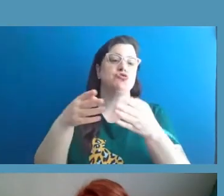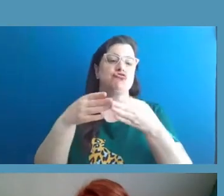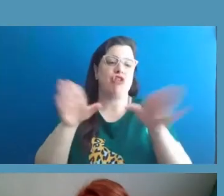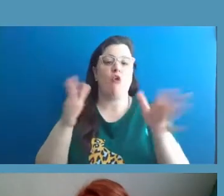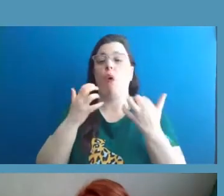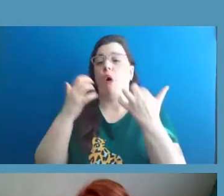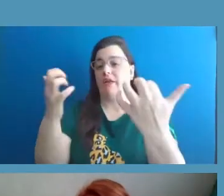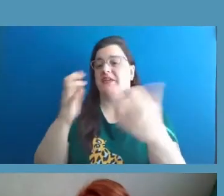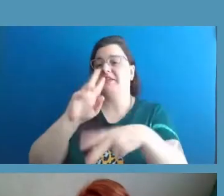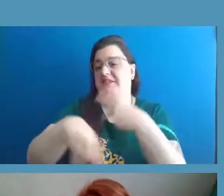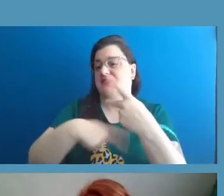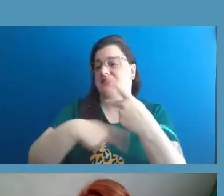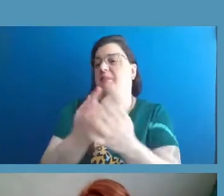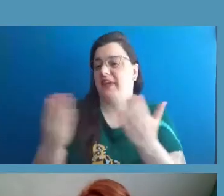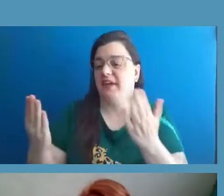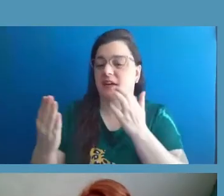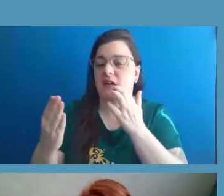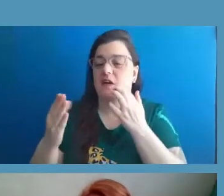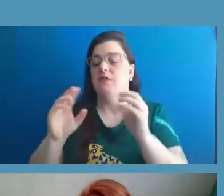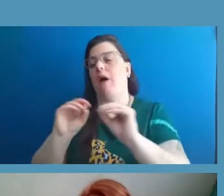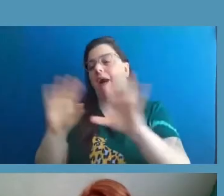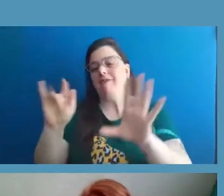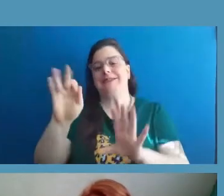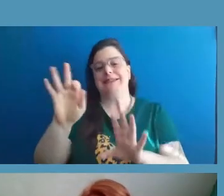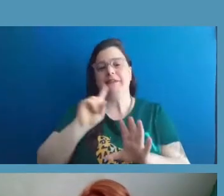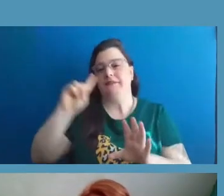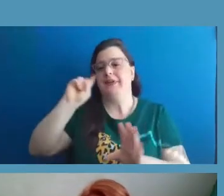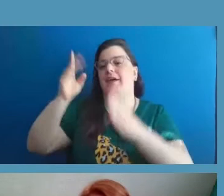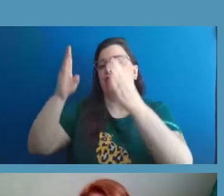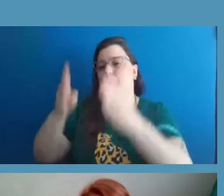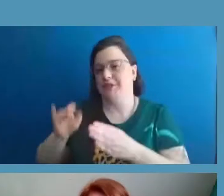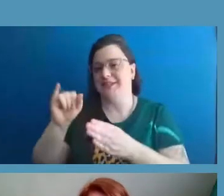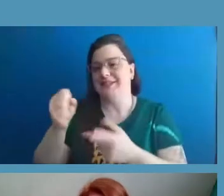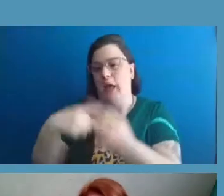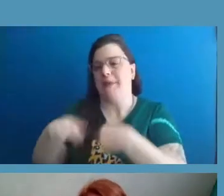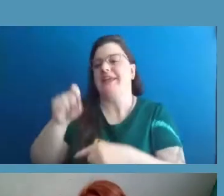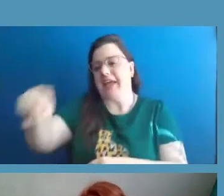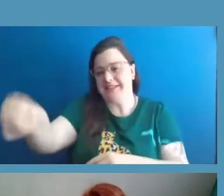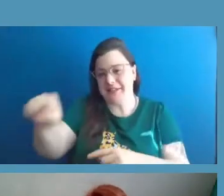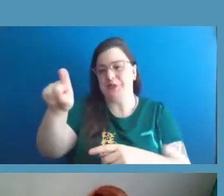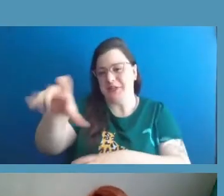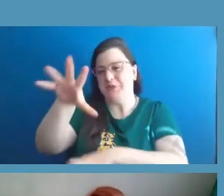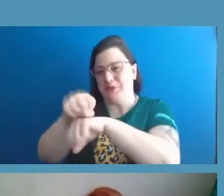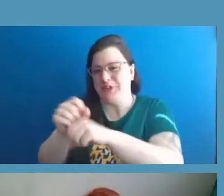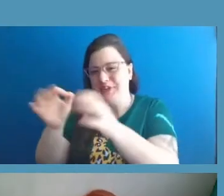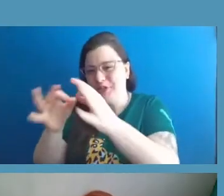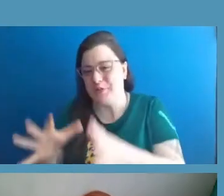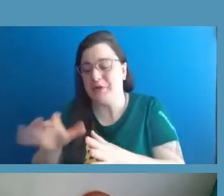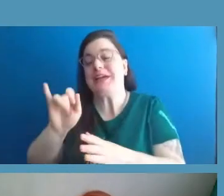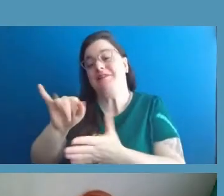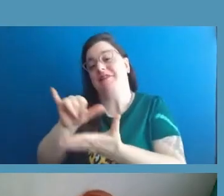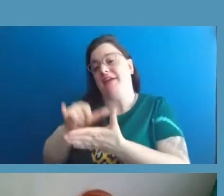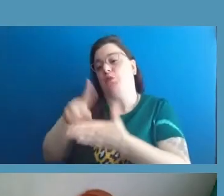Okay, so it is just a general audience kind of thing. So if a deaf person is coming, yes you